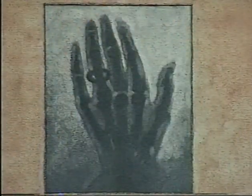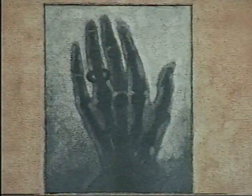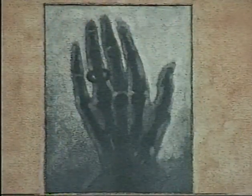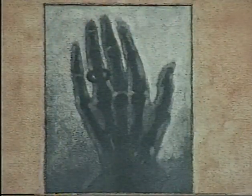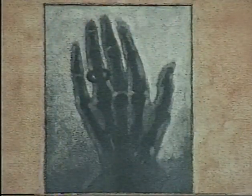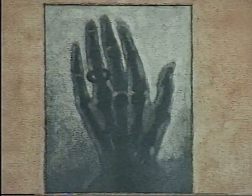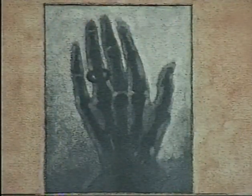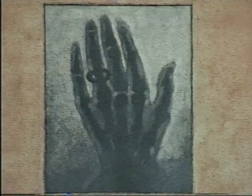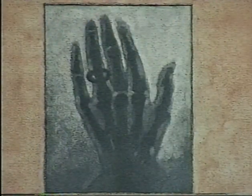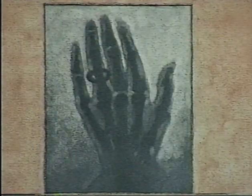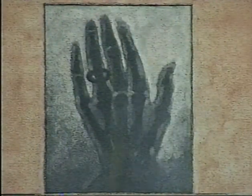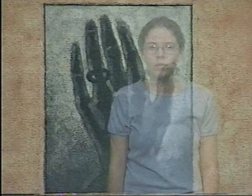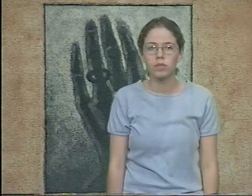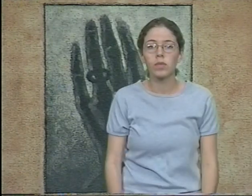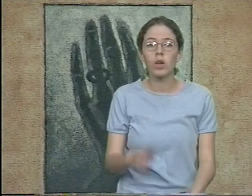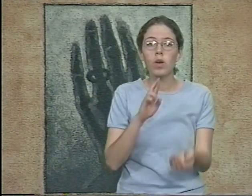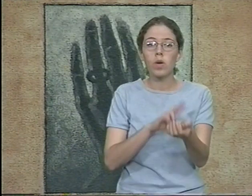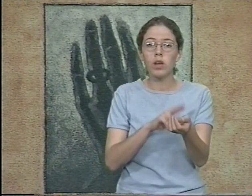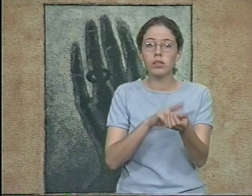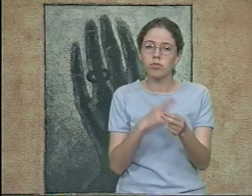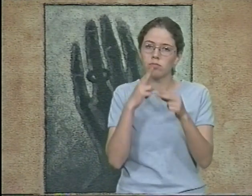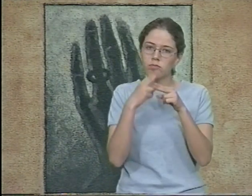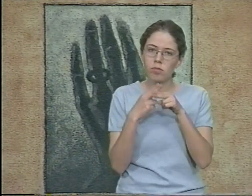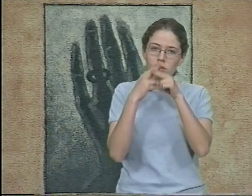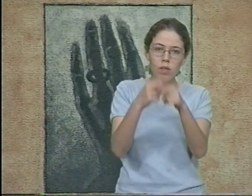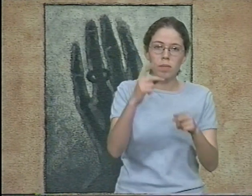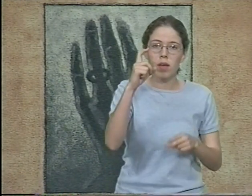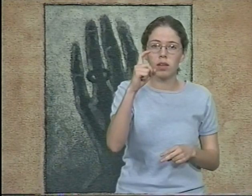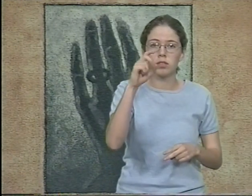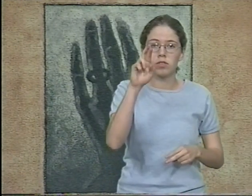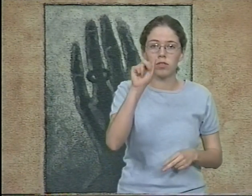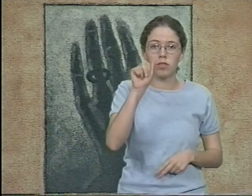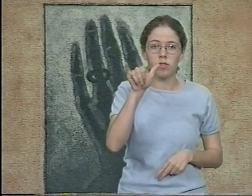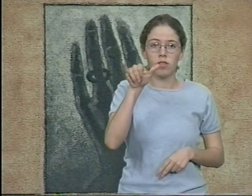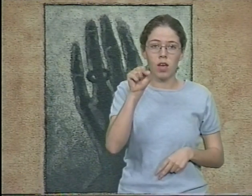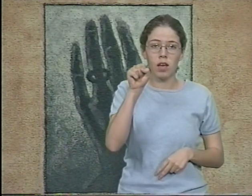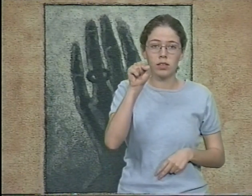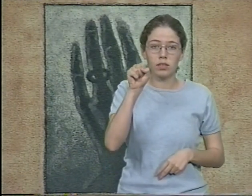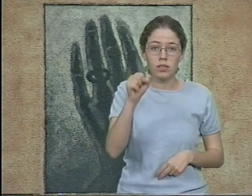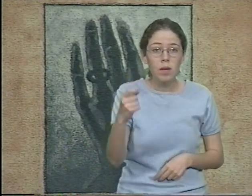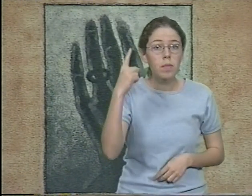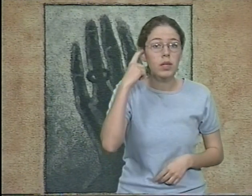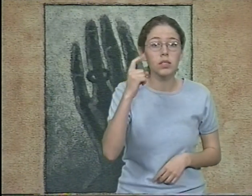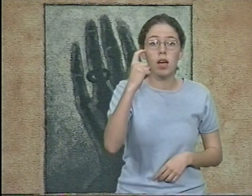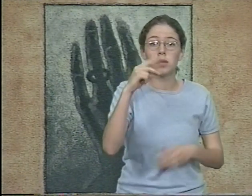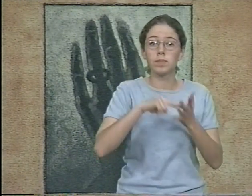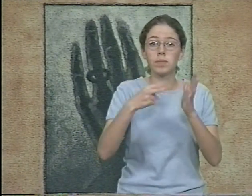he knew they were important. "This is something new," he told Bertha. "I must investigate."